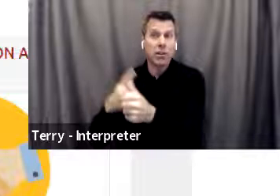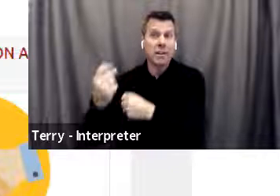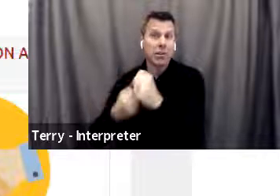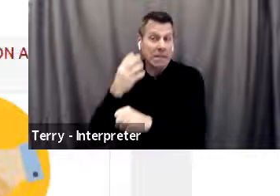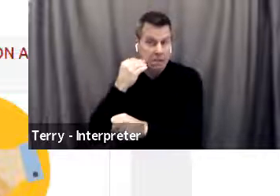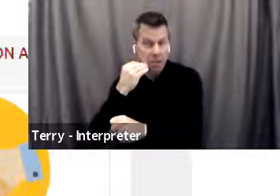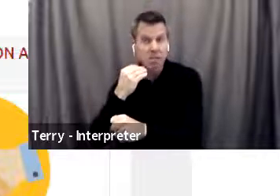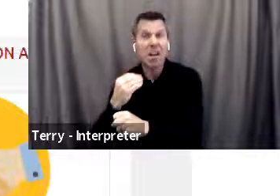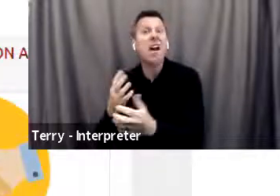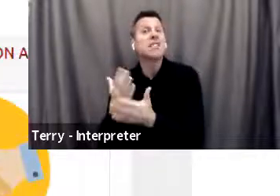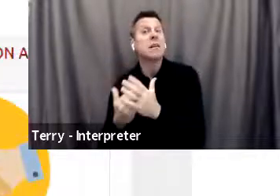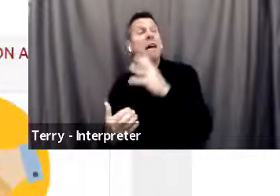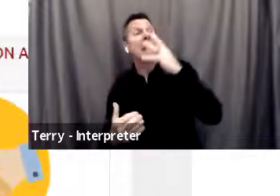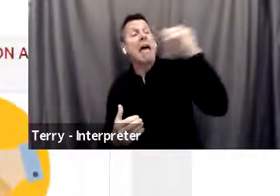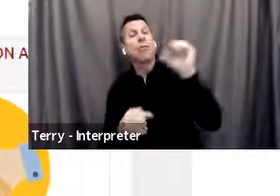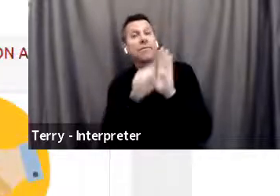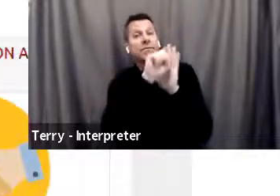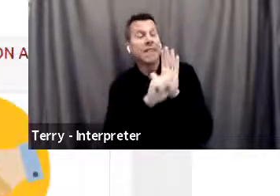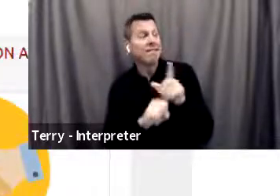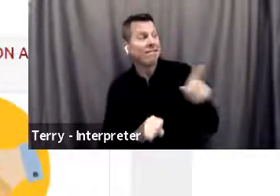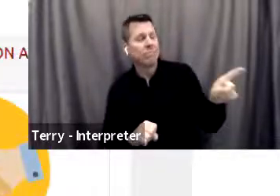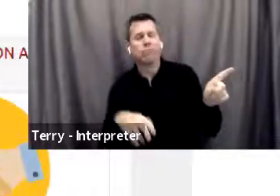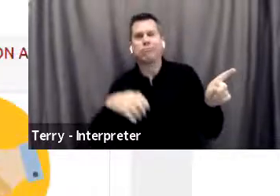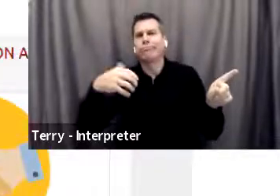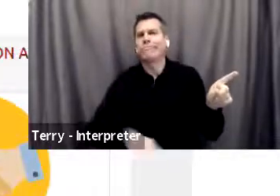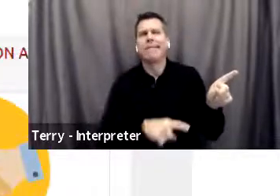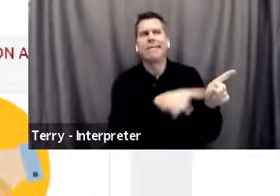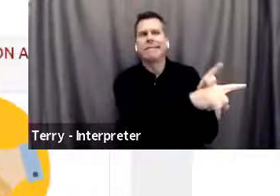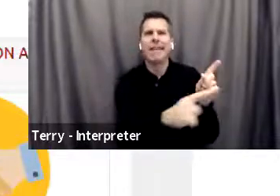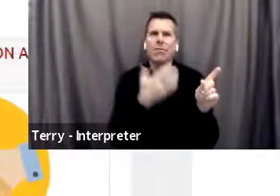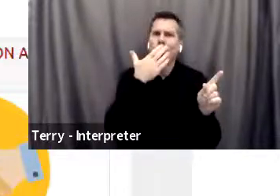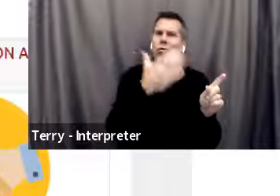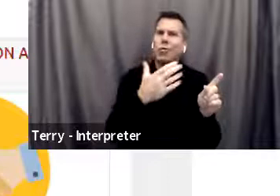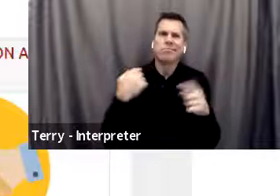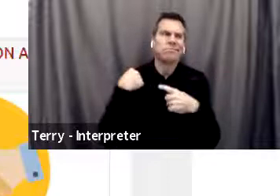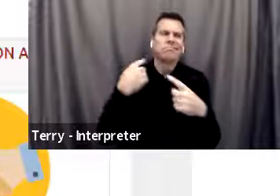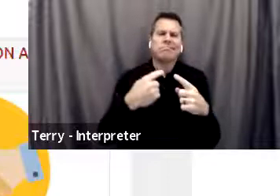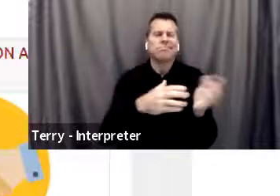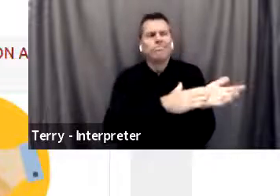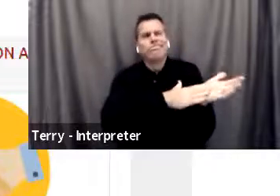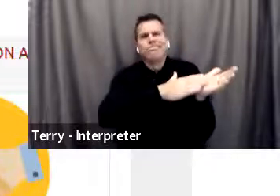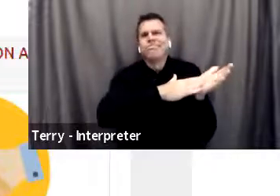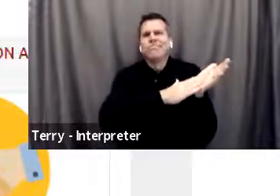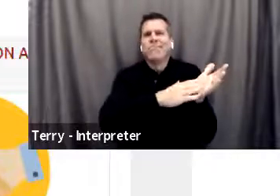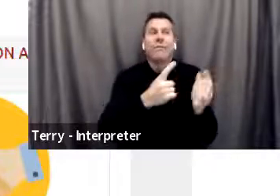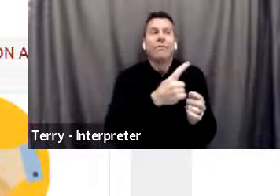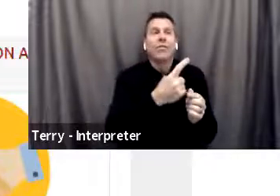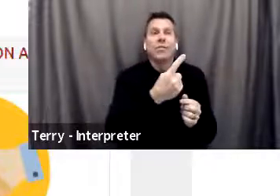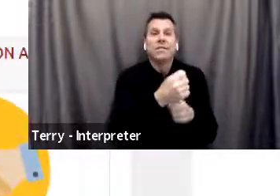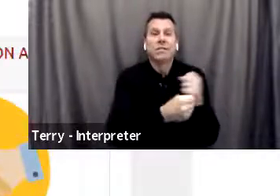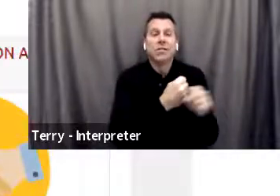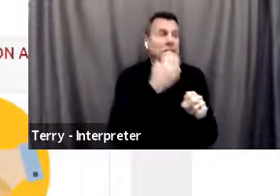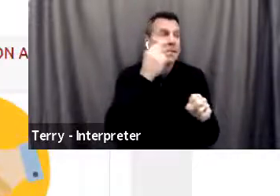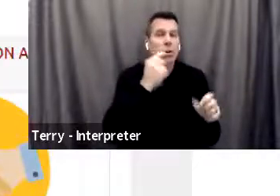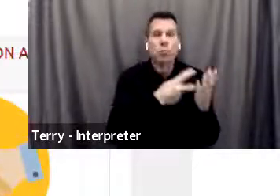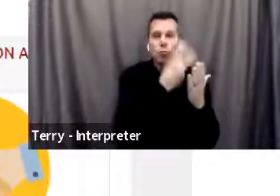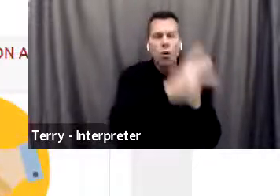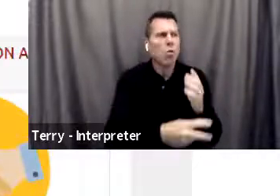award winning and recognized First Year Experience programs at out of state colleges. And so what we did was we sort of collected